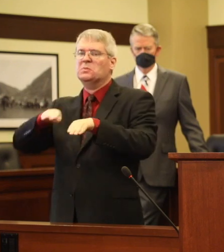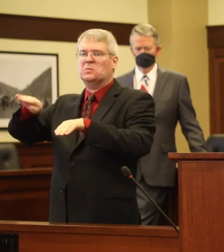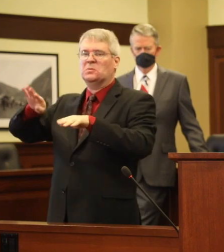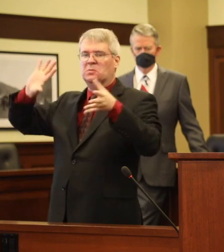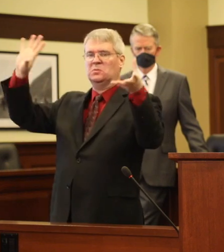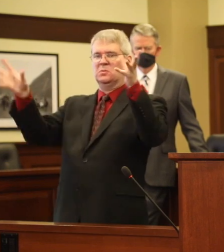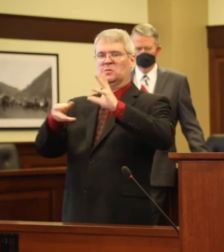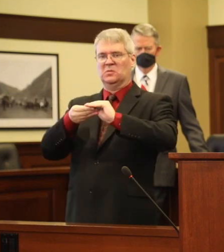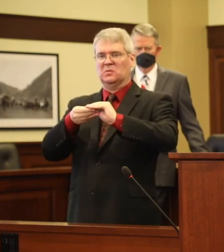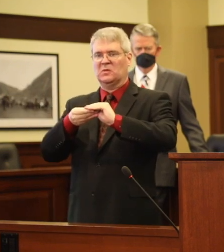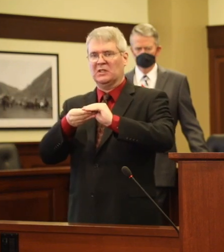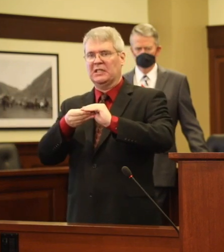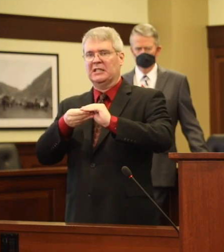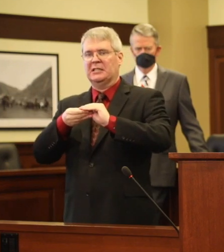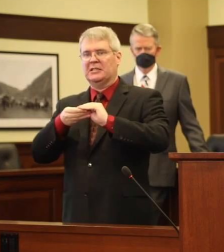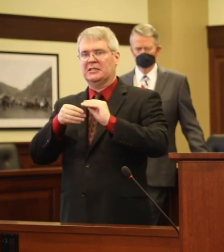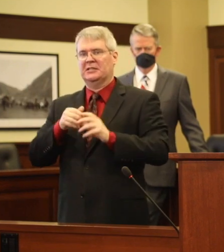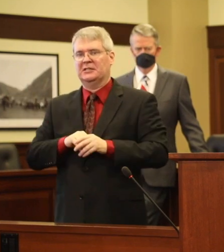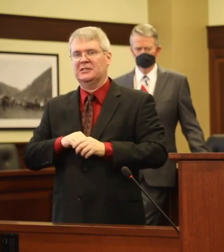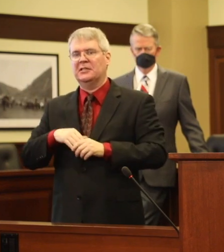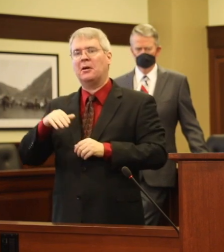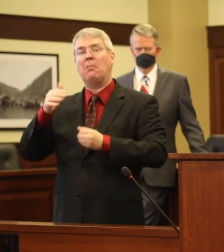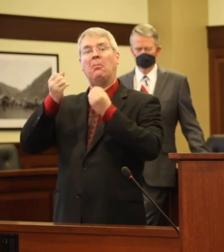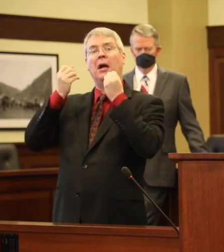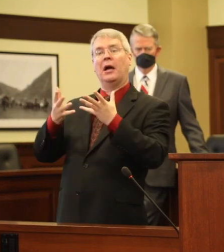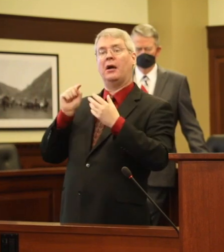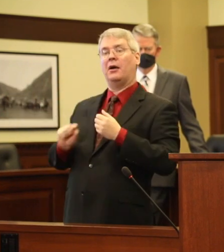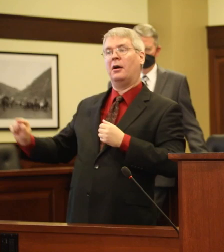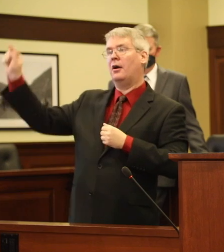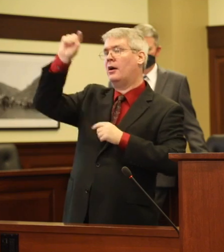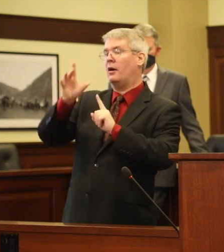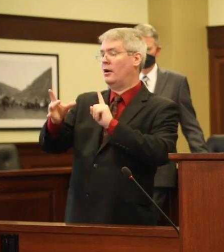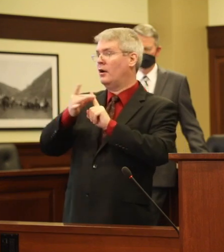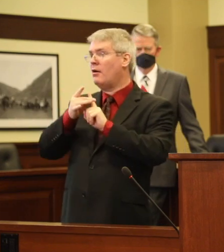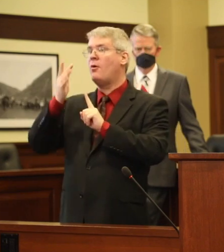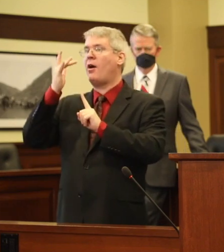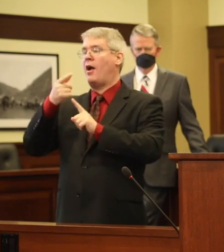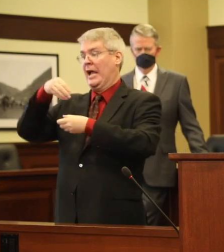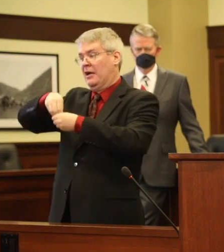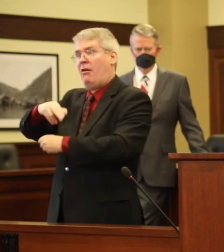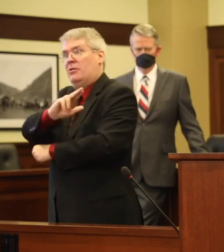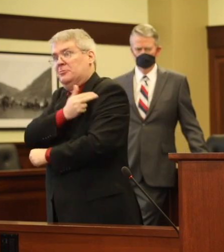in the community from a household member or other community spread. So even though we keep a close eye on this, just keep in mind that